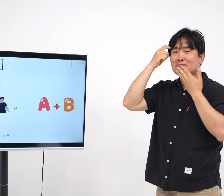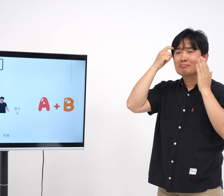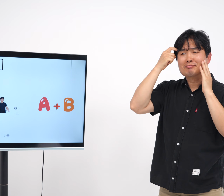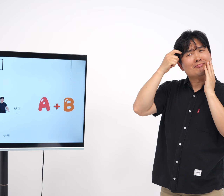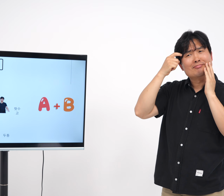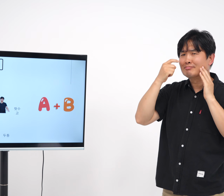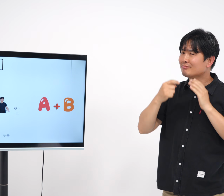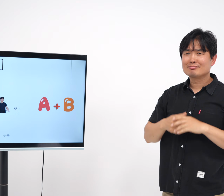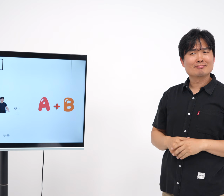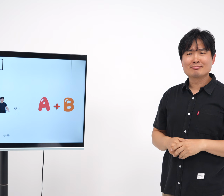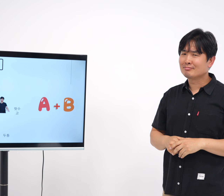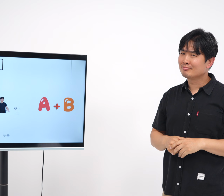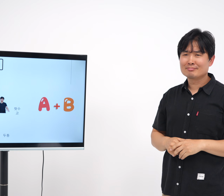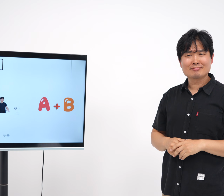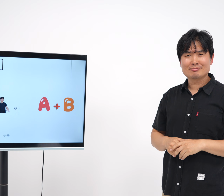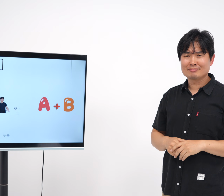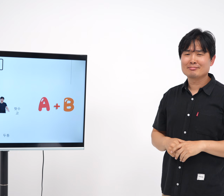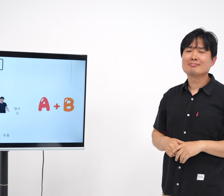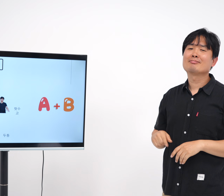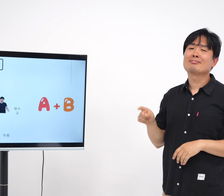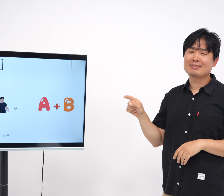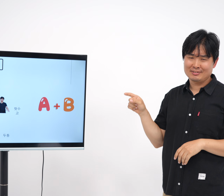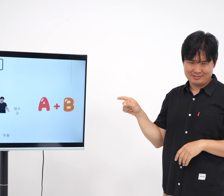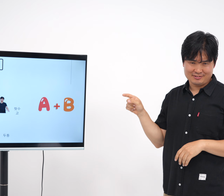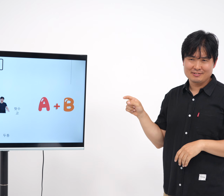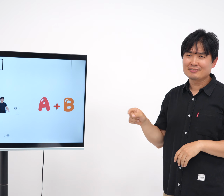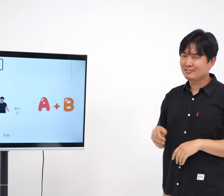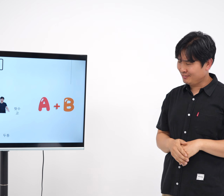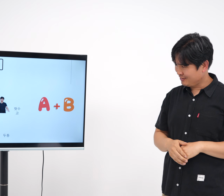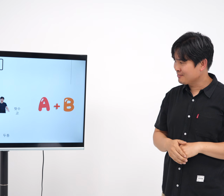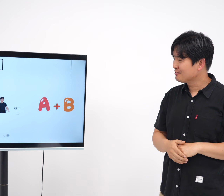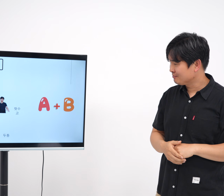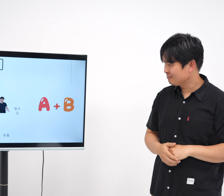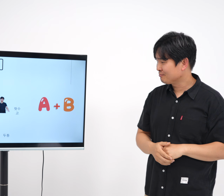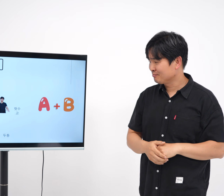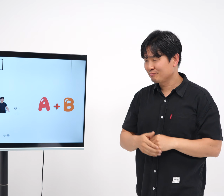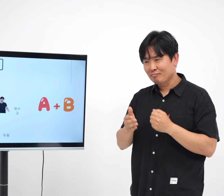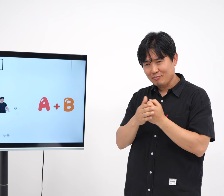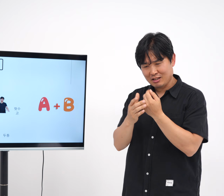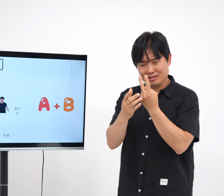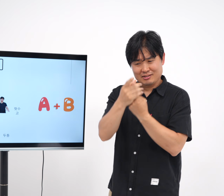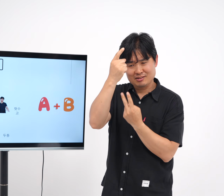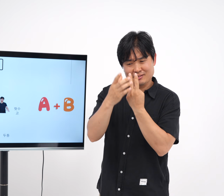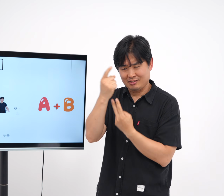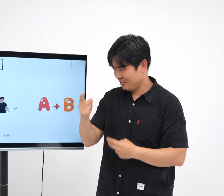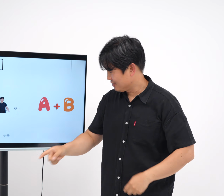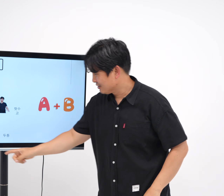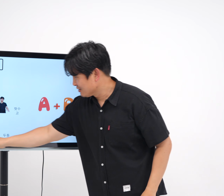from the perspective of the deaf, it is not. Therefore, these integrated sign words